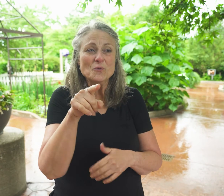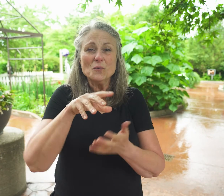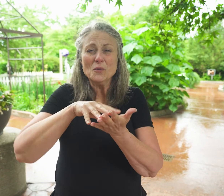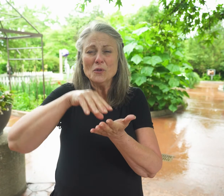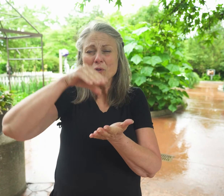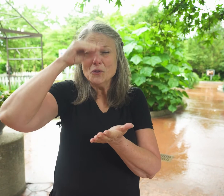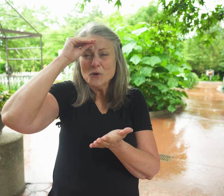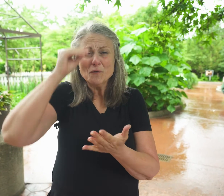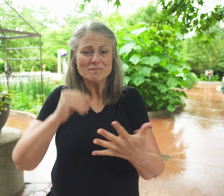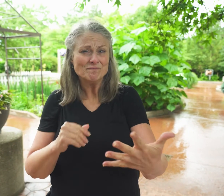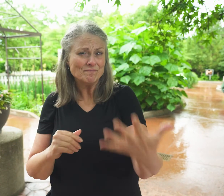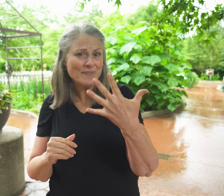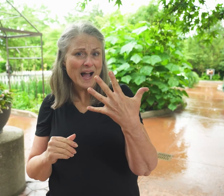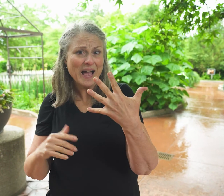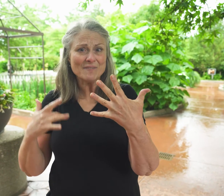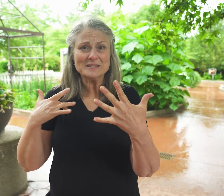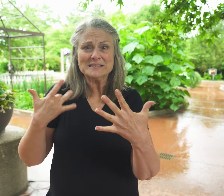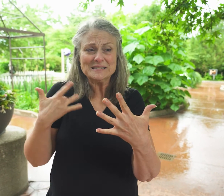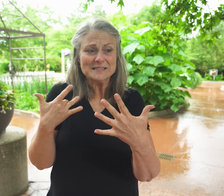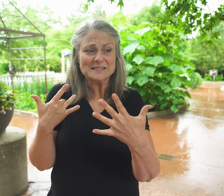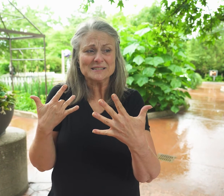So wow, we've talked about our five senses.